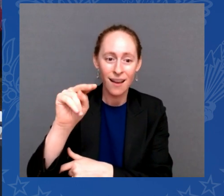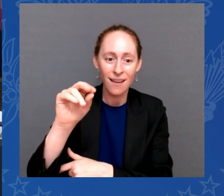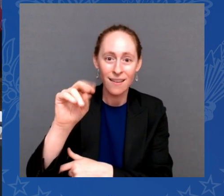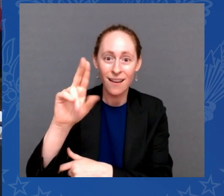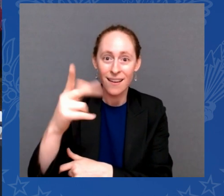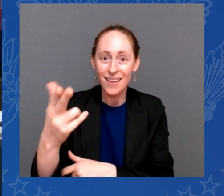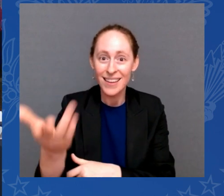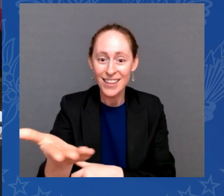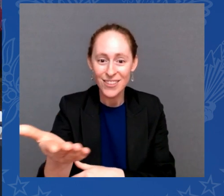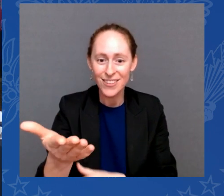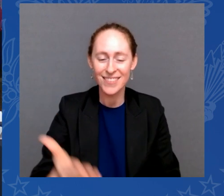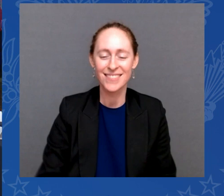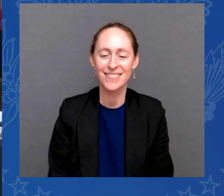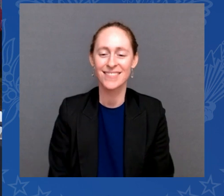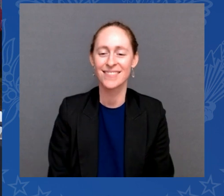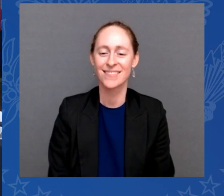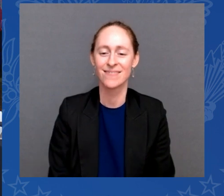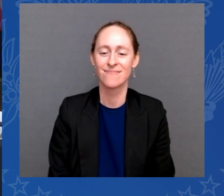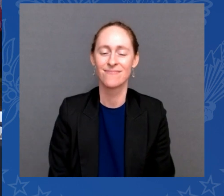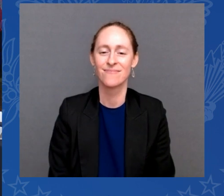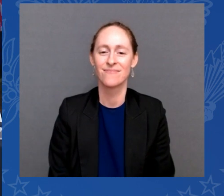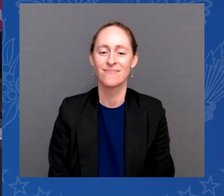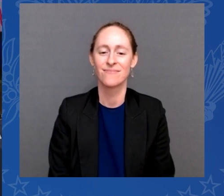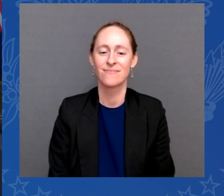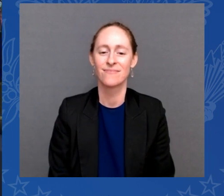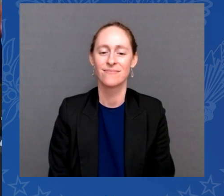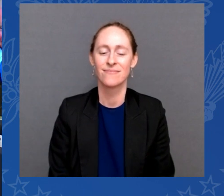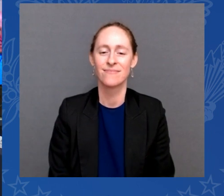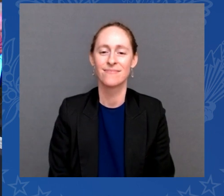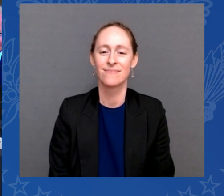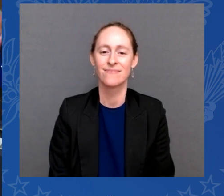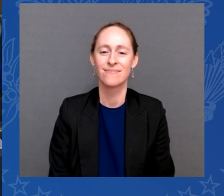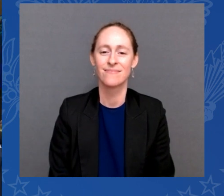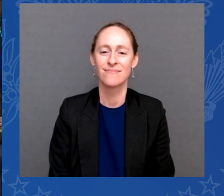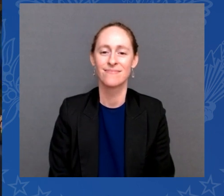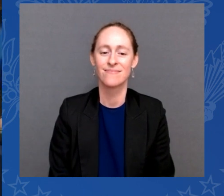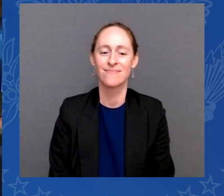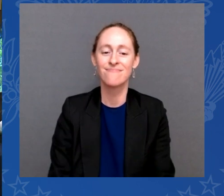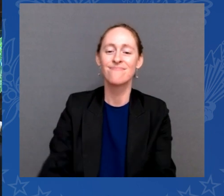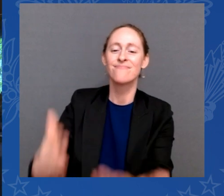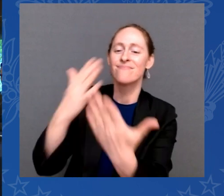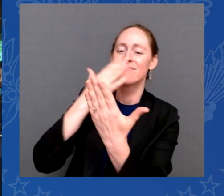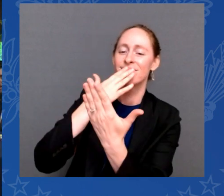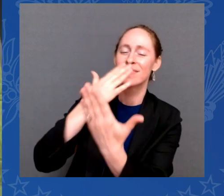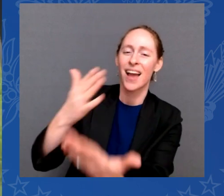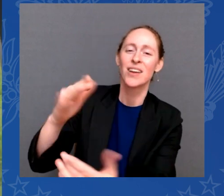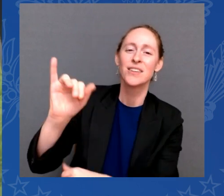Secretary McDonough: Thank you, Jen Klein, very much. And Madam Vice President. I think, Mr. President, if you're still there,